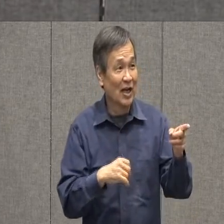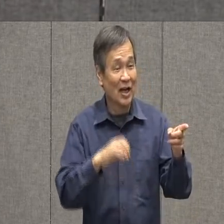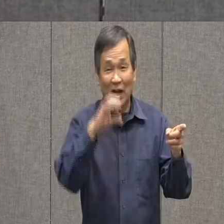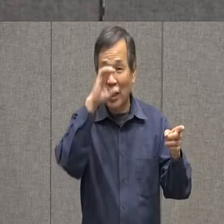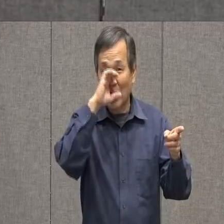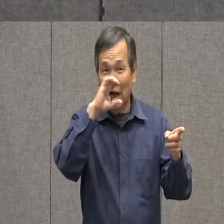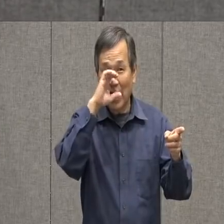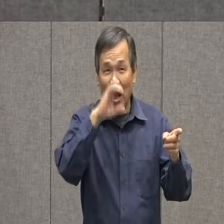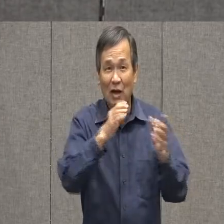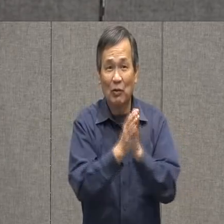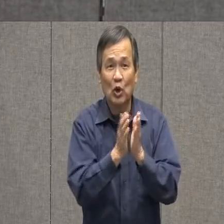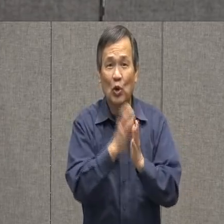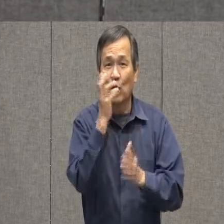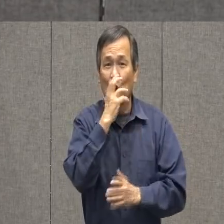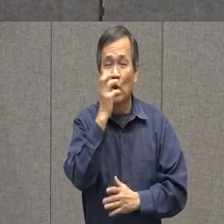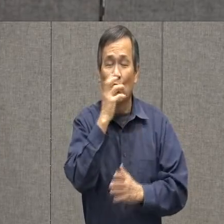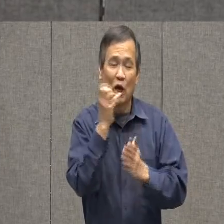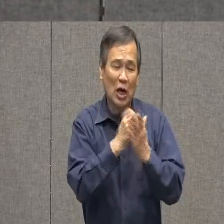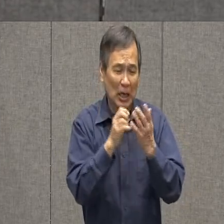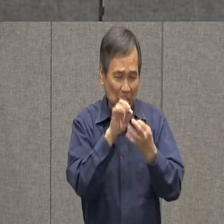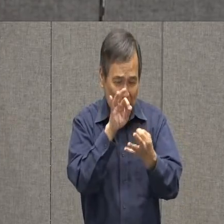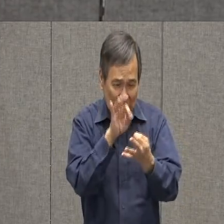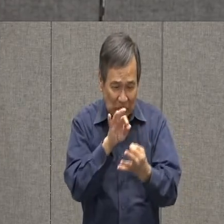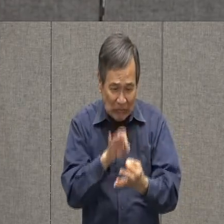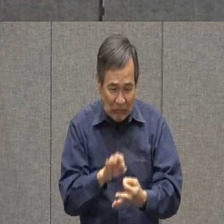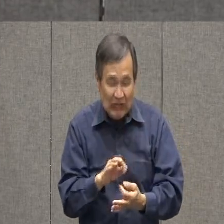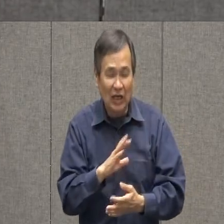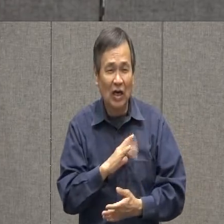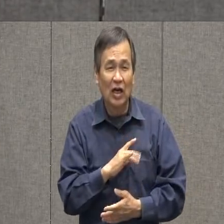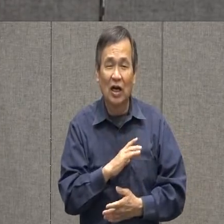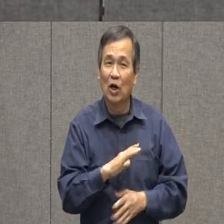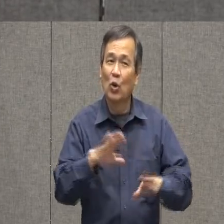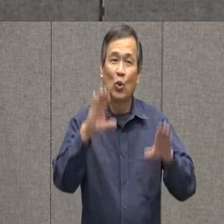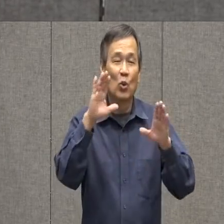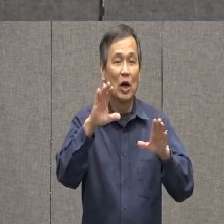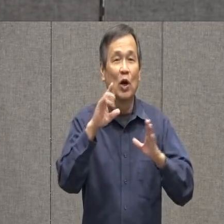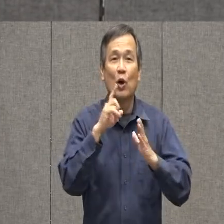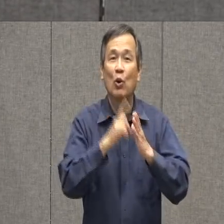is so detailed. It's super awesome. And it doesn't matter what superhero you love,